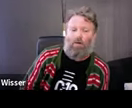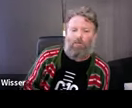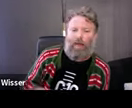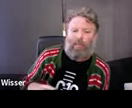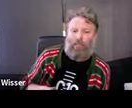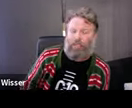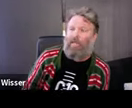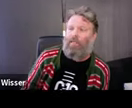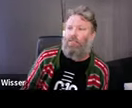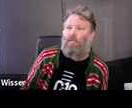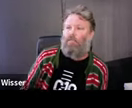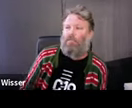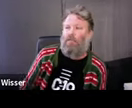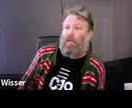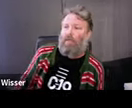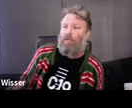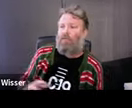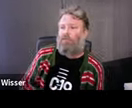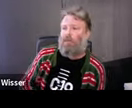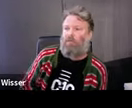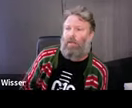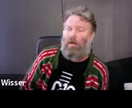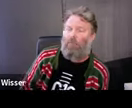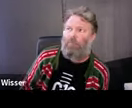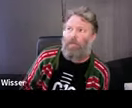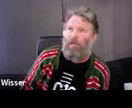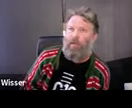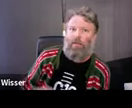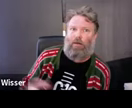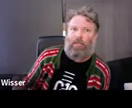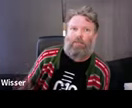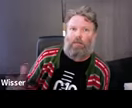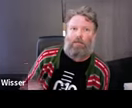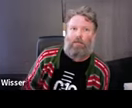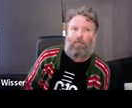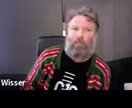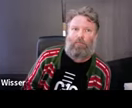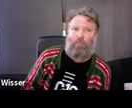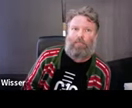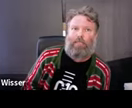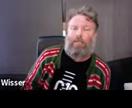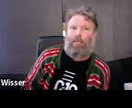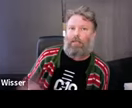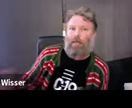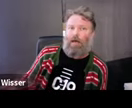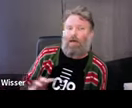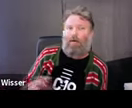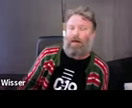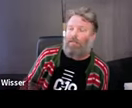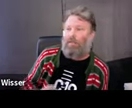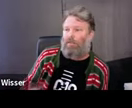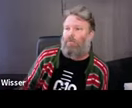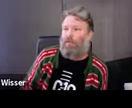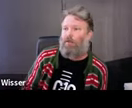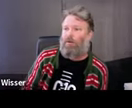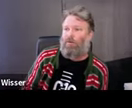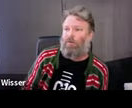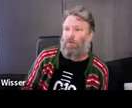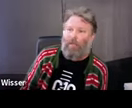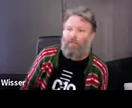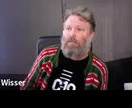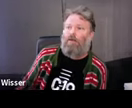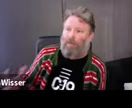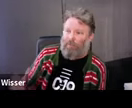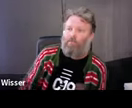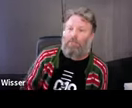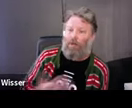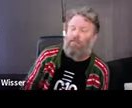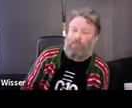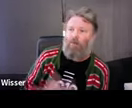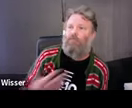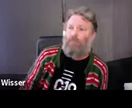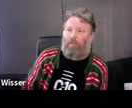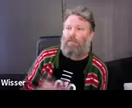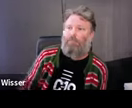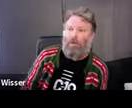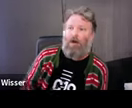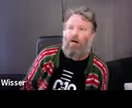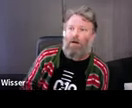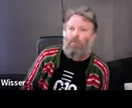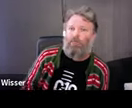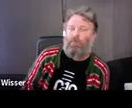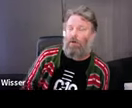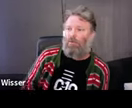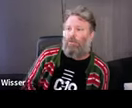of that change is the - it's basically isolated in the art world.